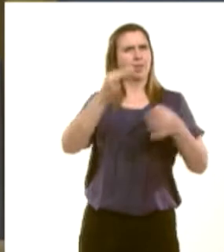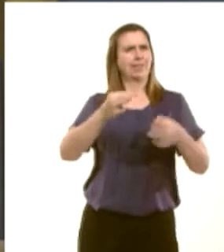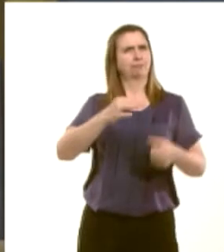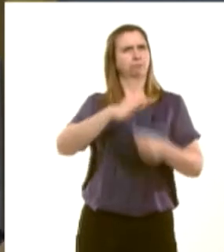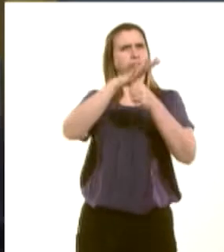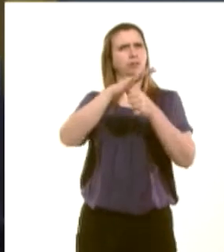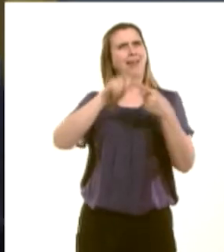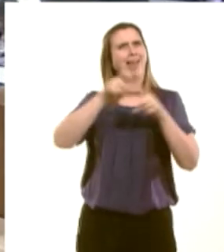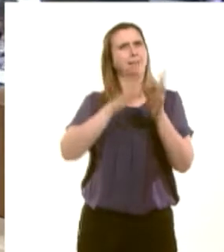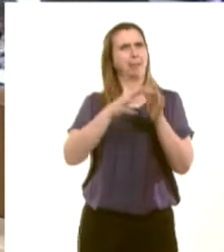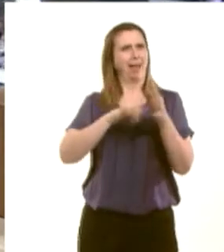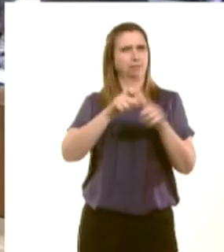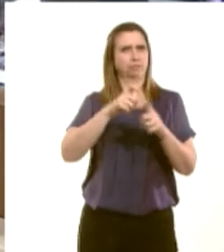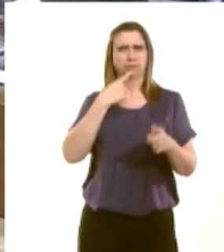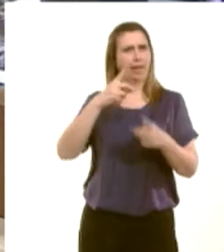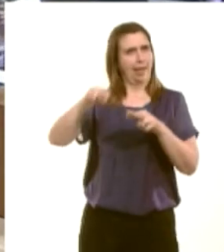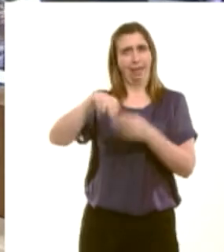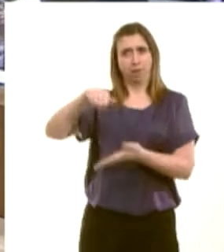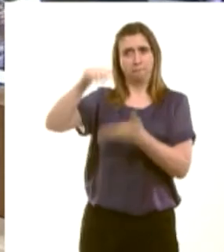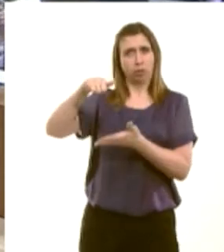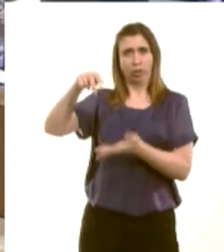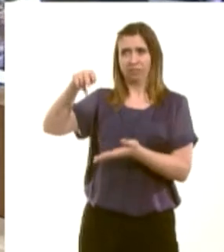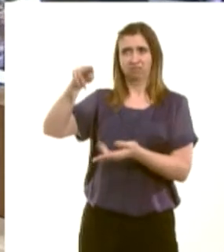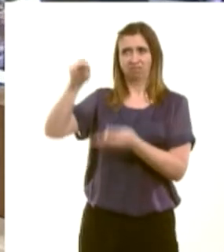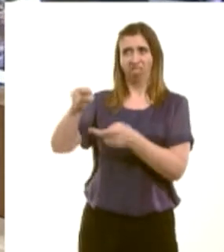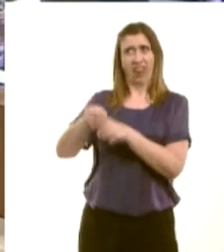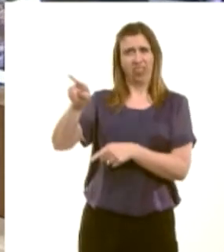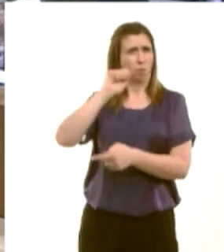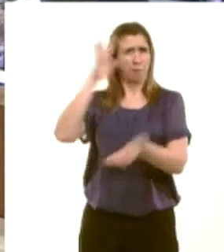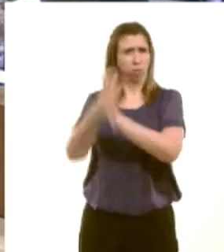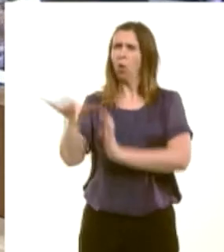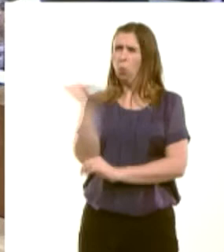Carwyn Jones: Well, I do know that the difference between the election of a Labour Government